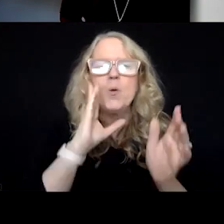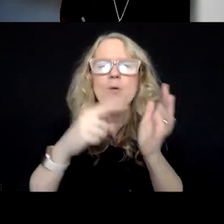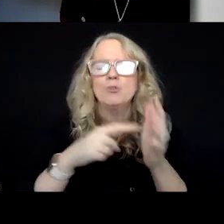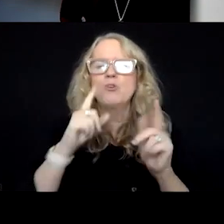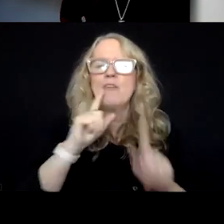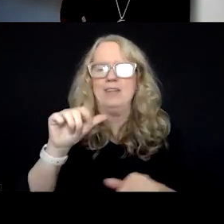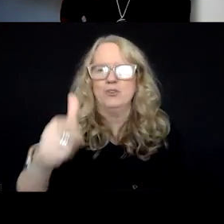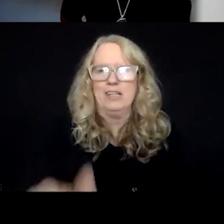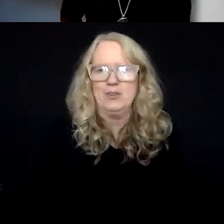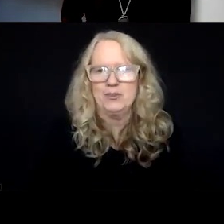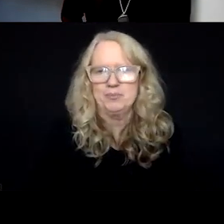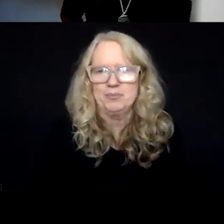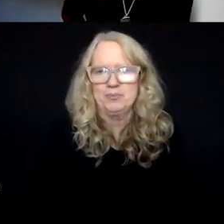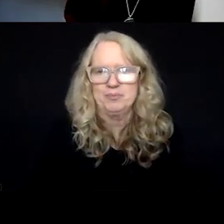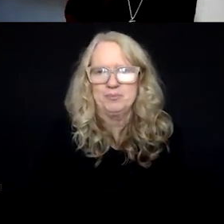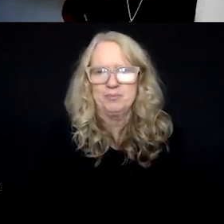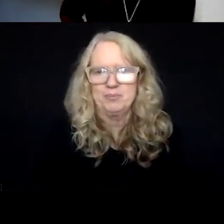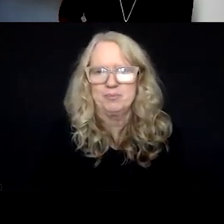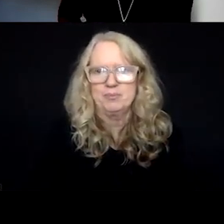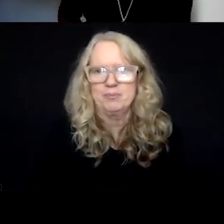SO GO AHEAD AND GIVE YOUR THOUGHTS ON THE TOP FIVE ISSUES.